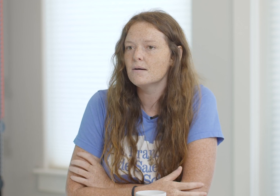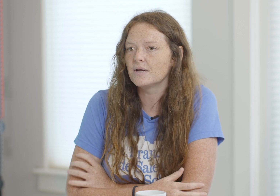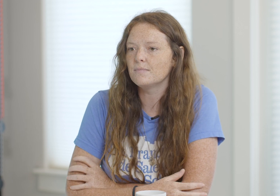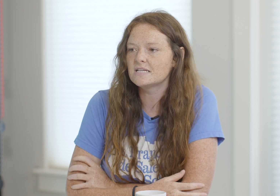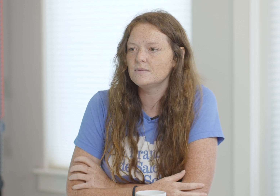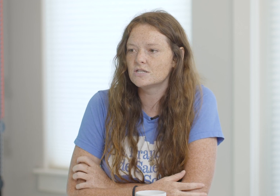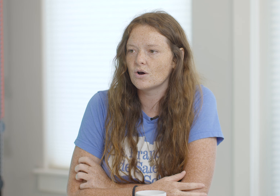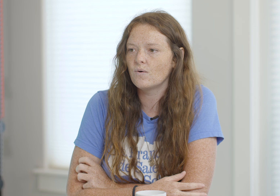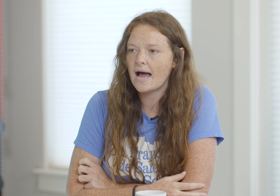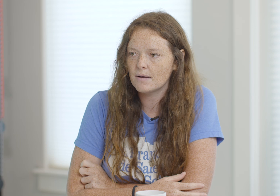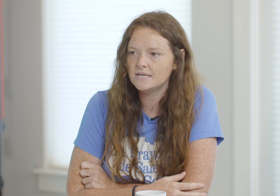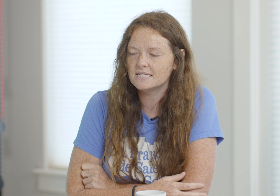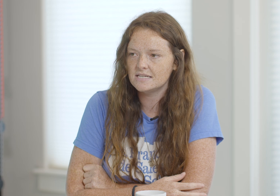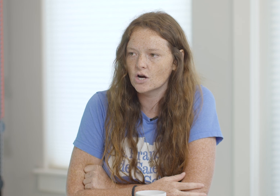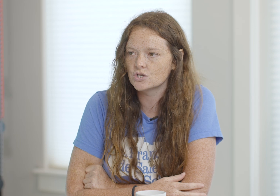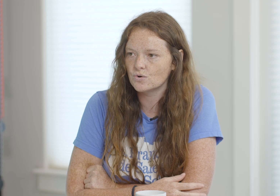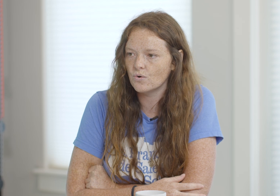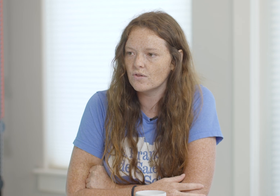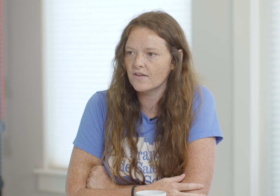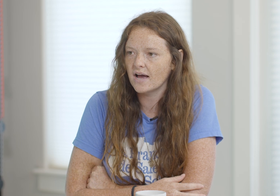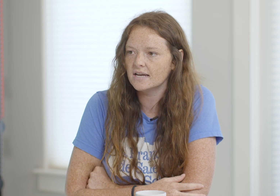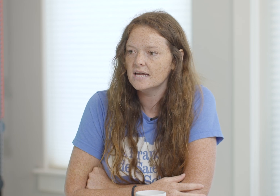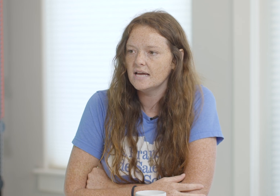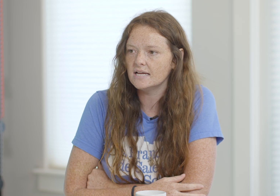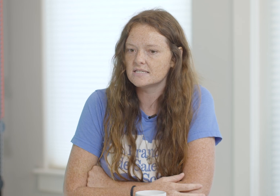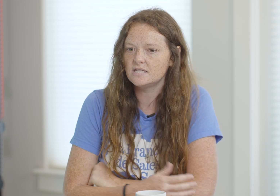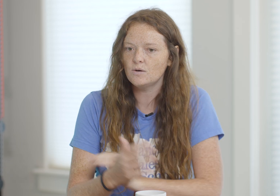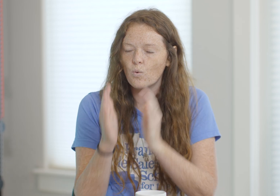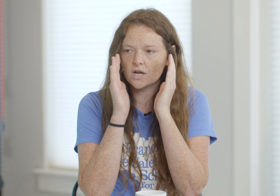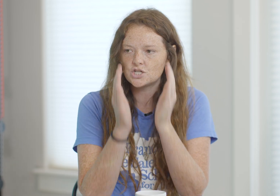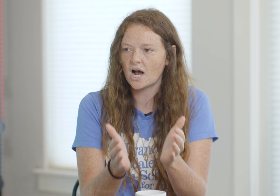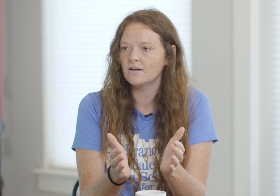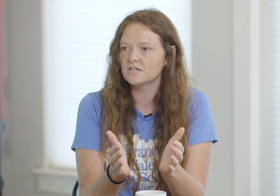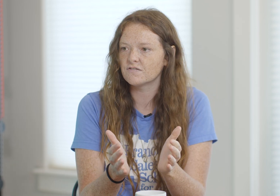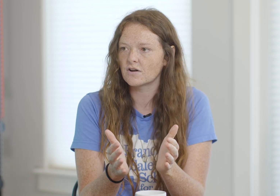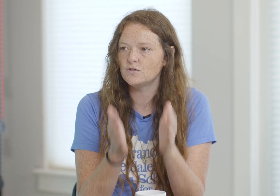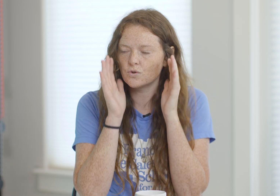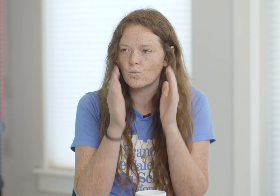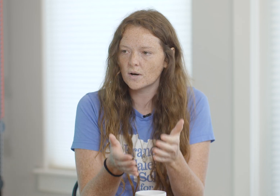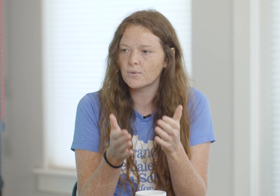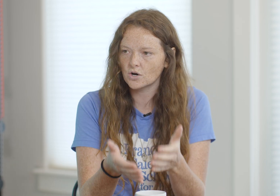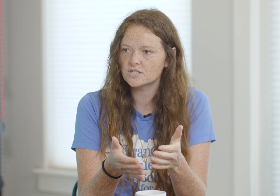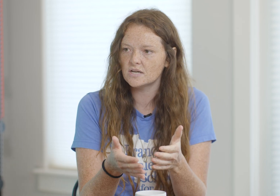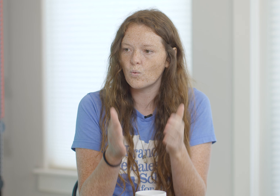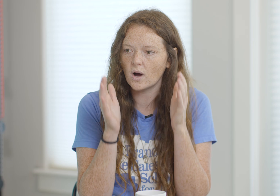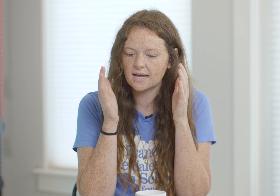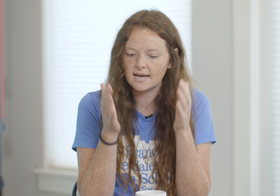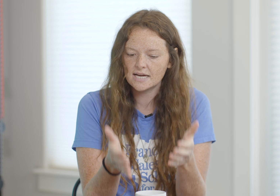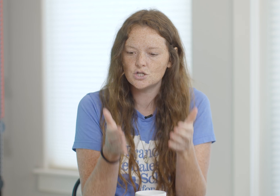But it makes me so happy to see our school that it's the one child in front of you. The one person. What Can I do?